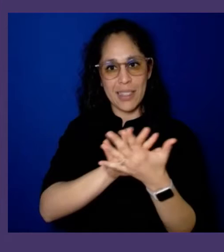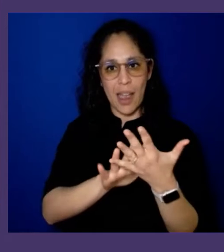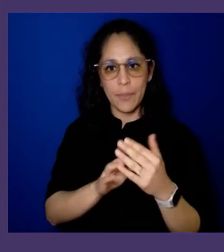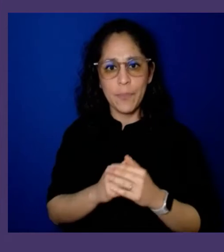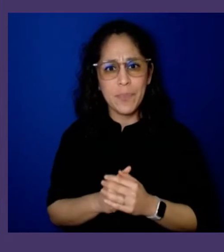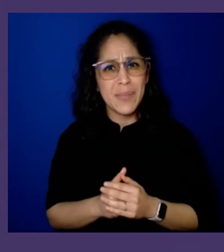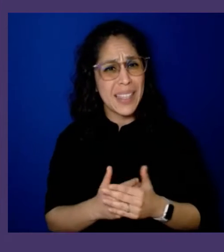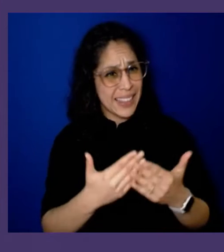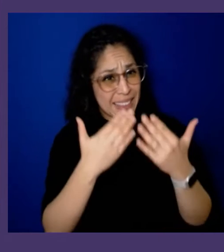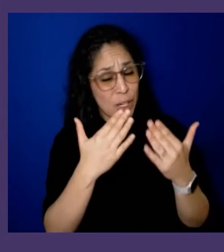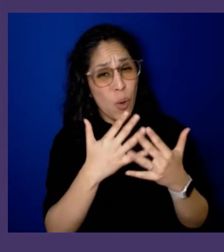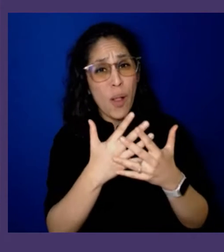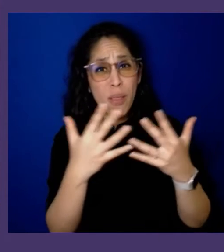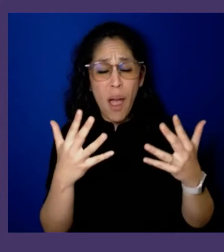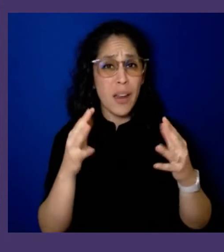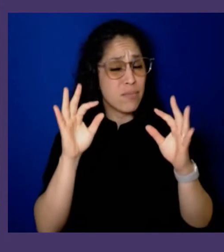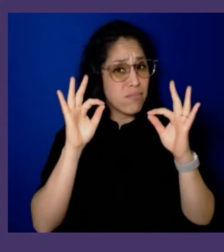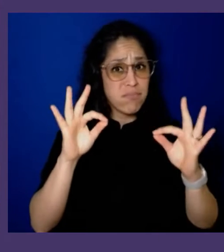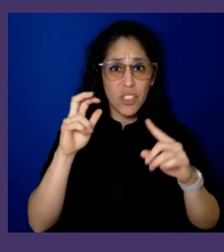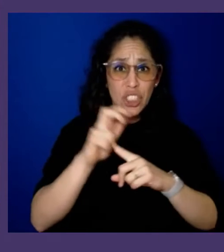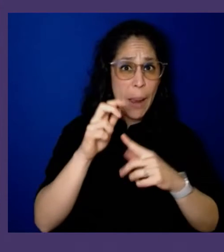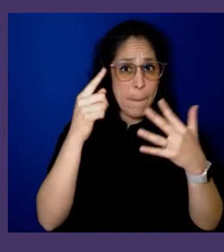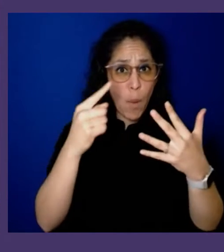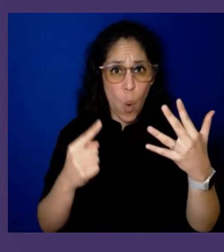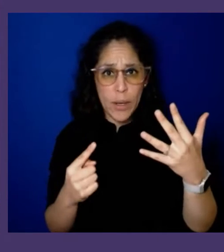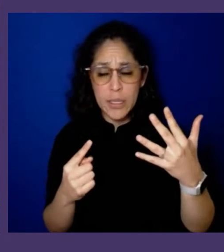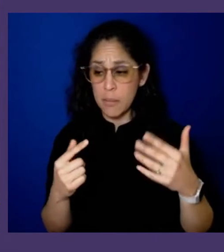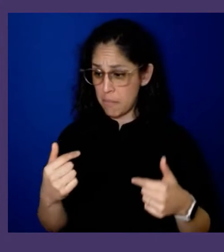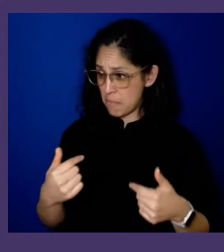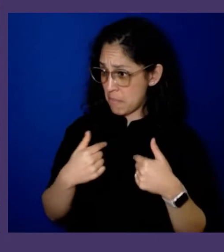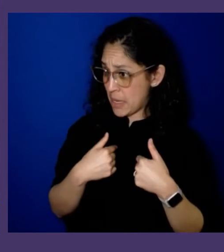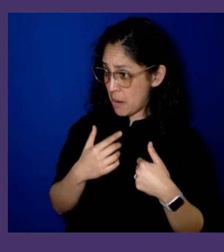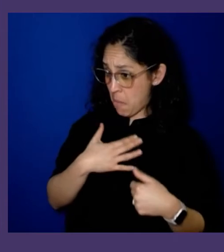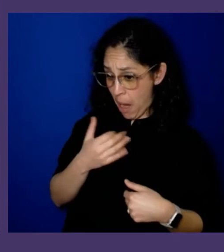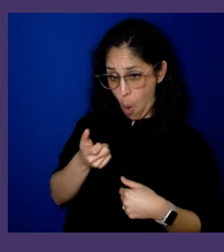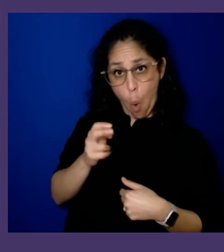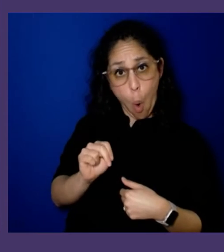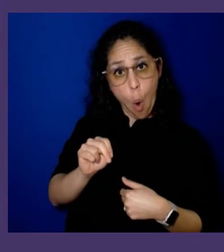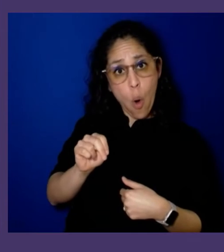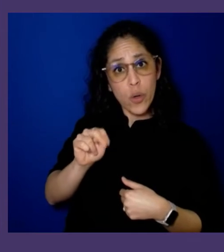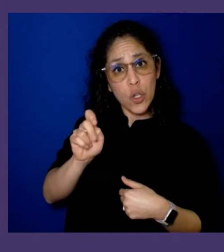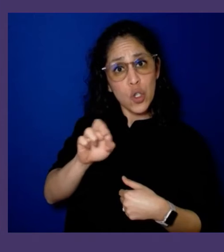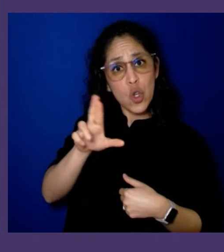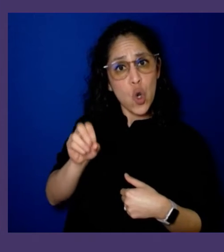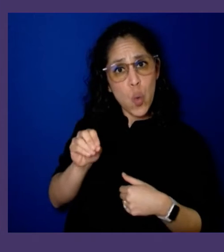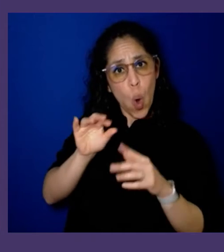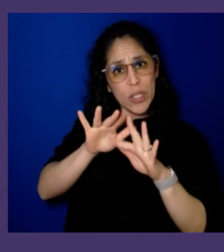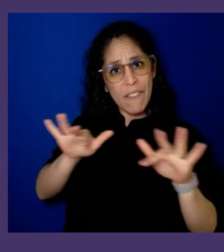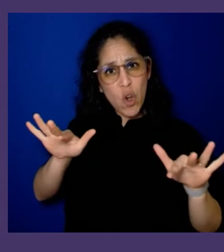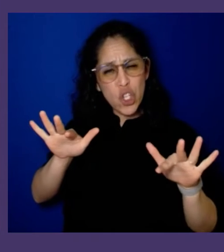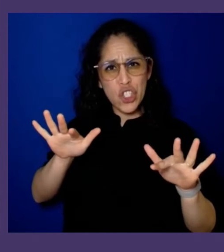even someone like me who has his own neurodivergent quirks may not be the same as someone else who may have